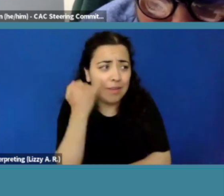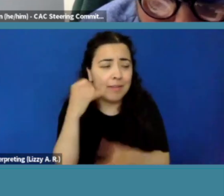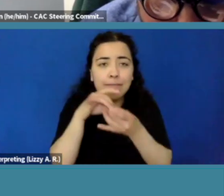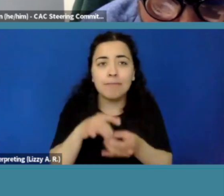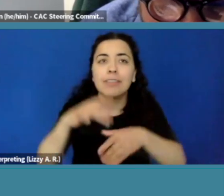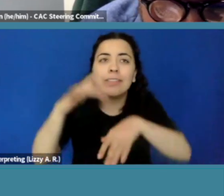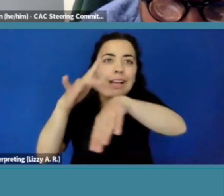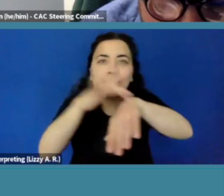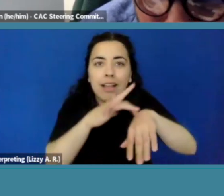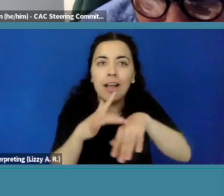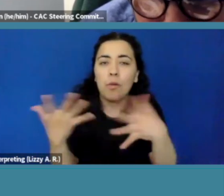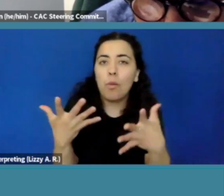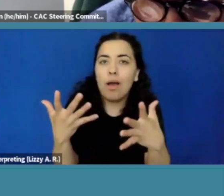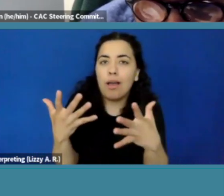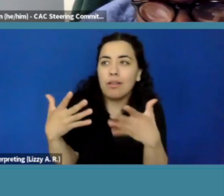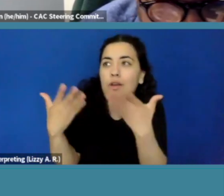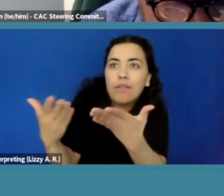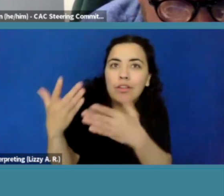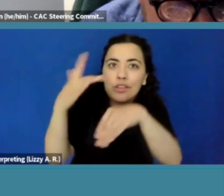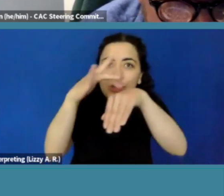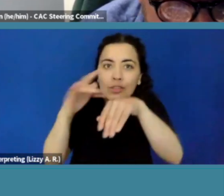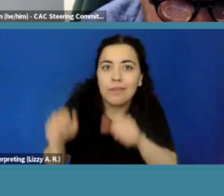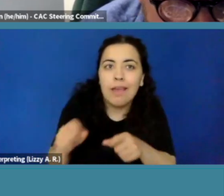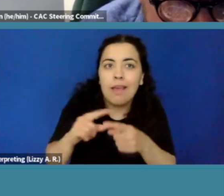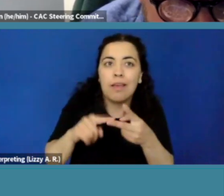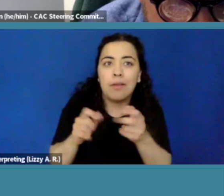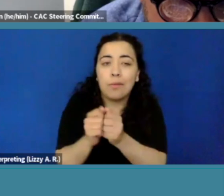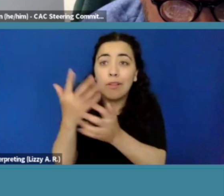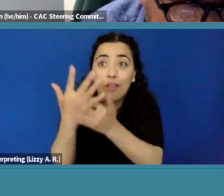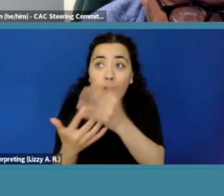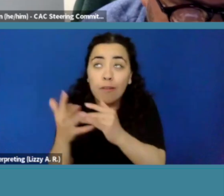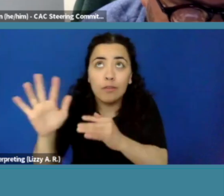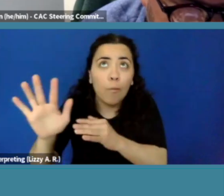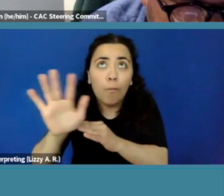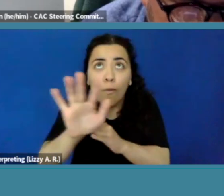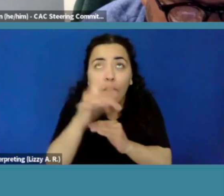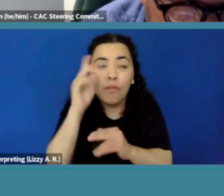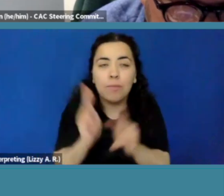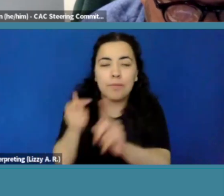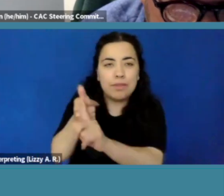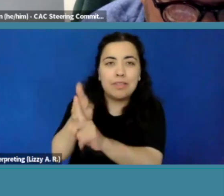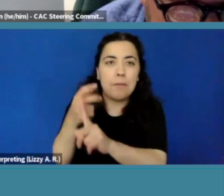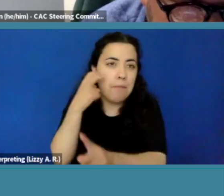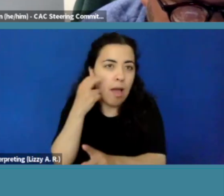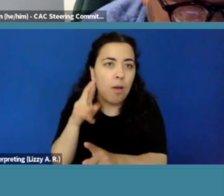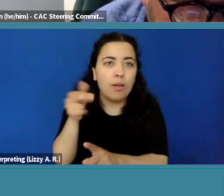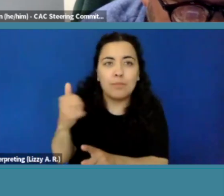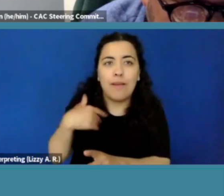So think about what can be touched, what could even be touched with gloves on and things like that for our guests who are blind or have low vision.